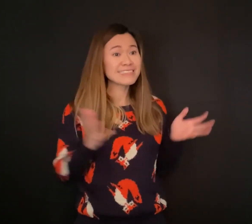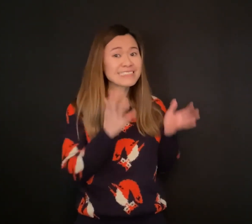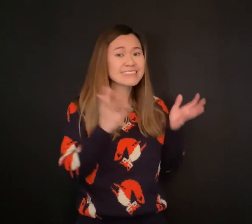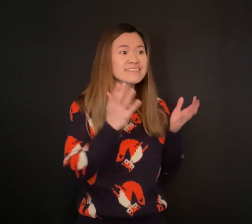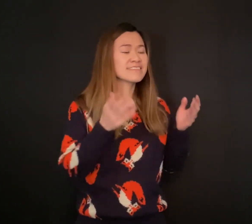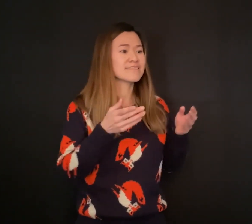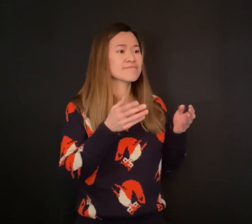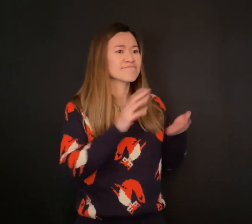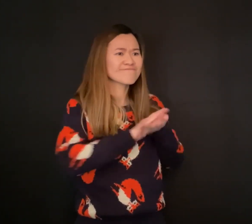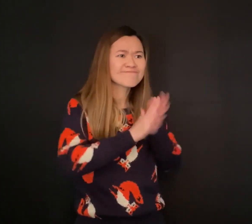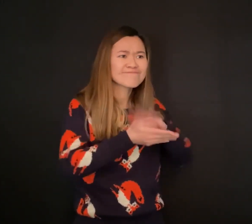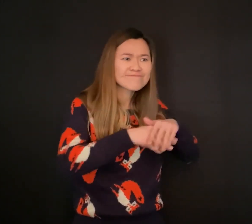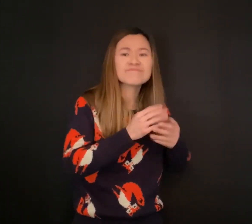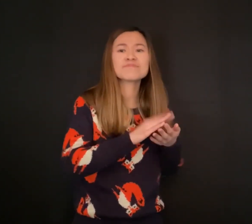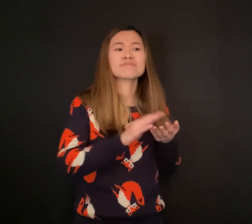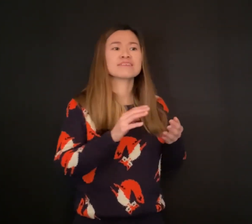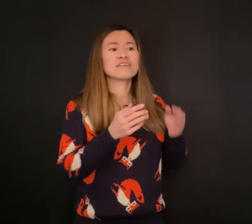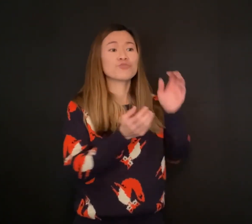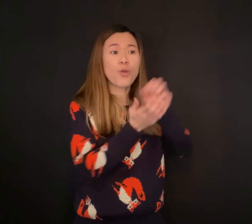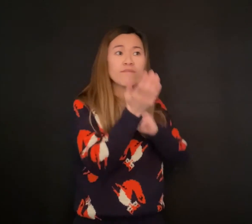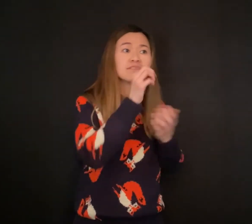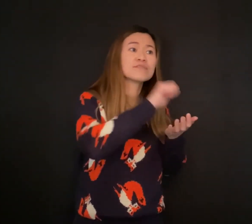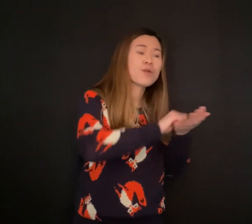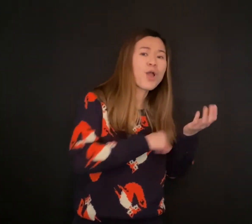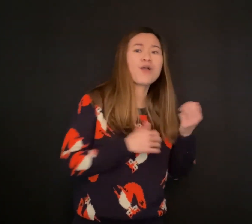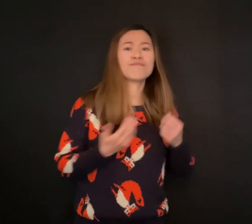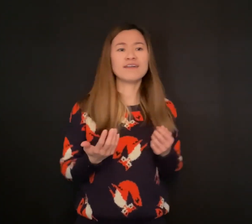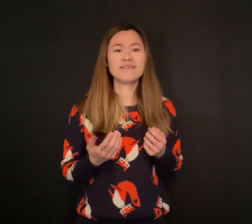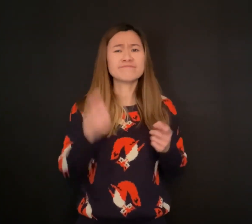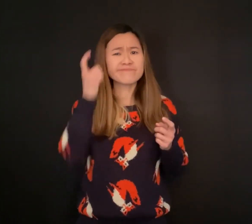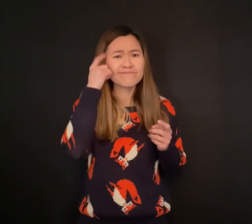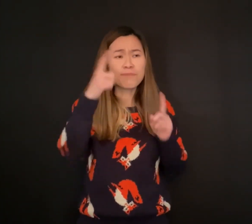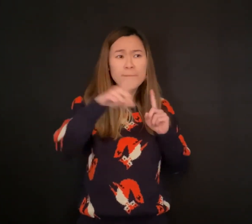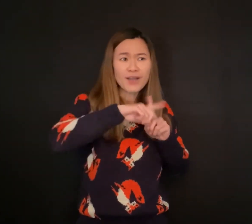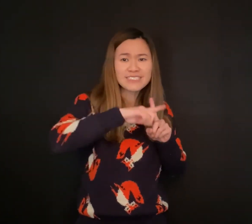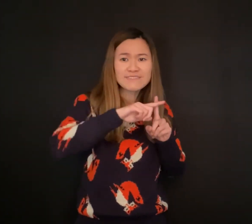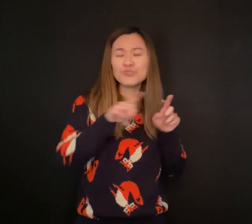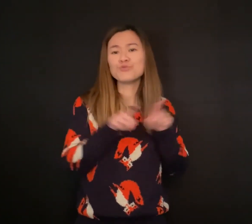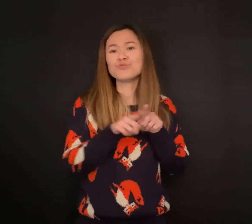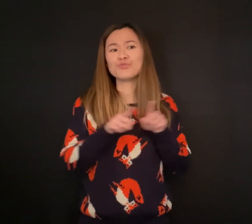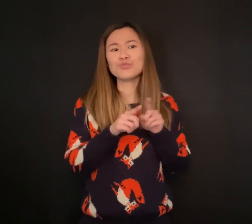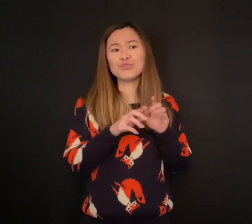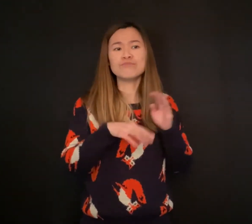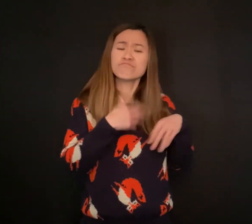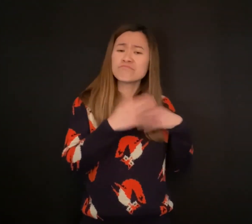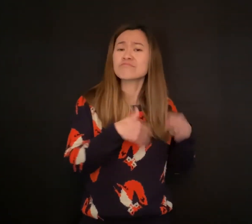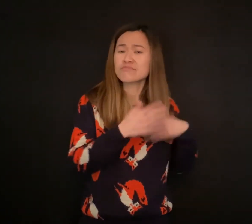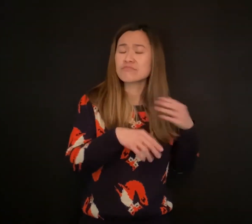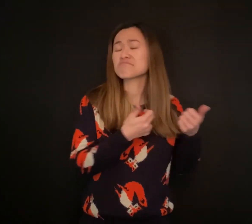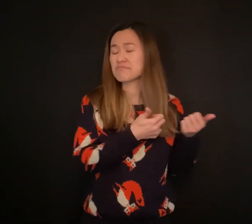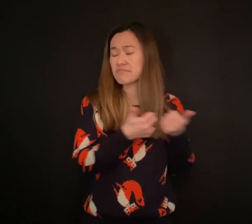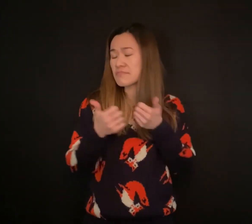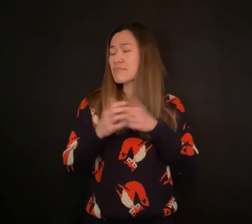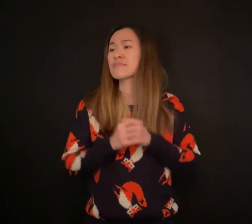I encourage them to wash their hands, and wear gloves and to think positive as we go through it.